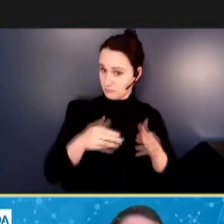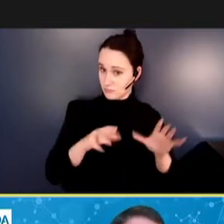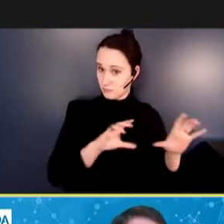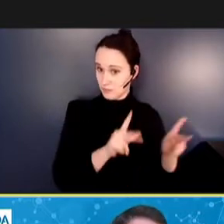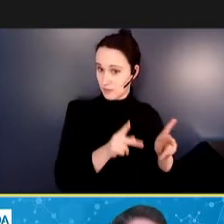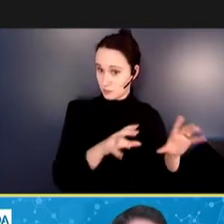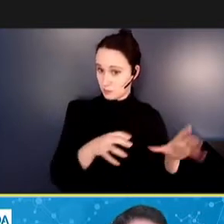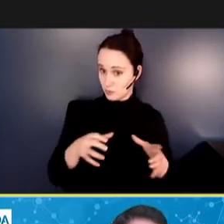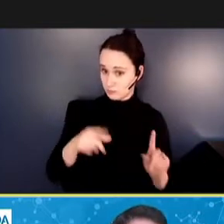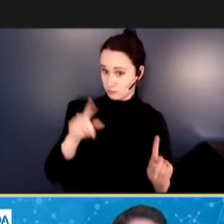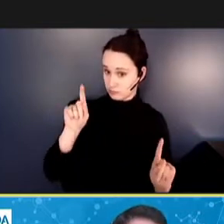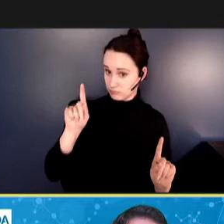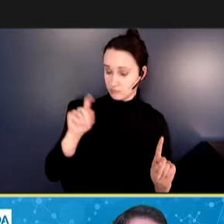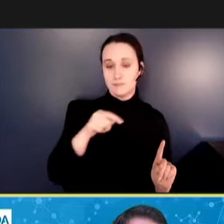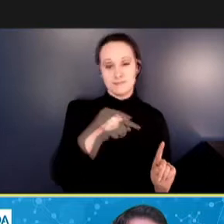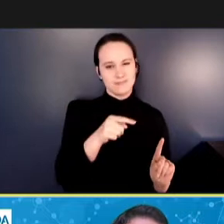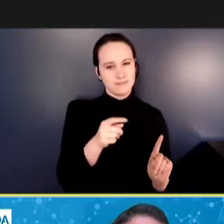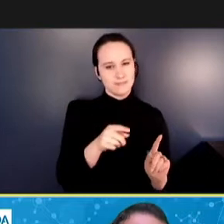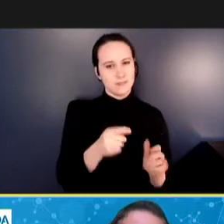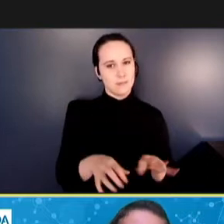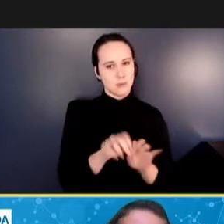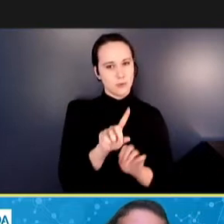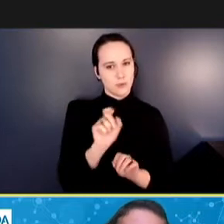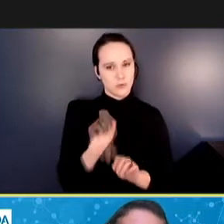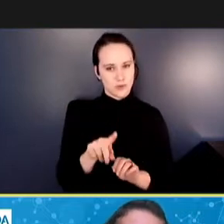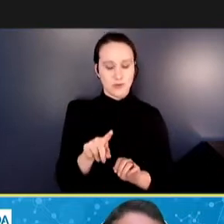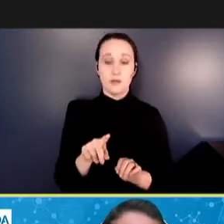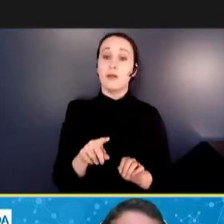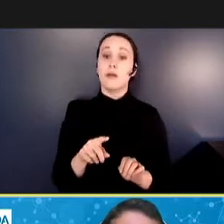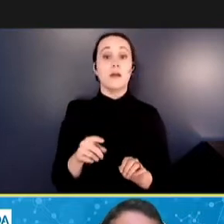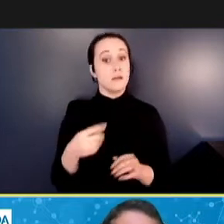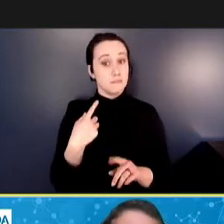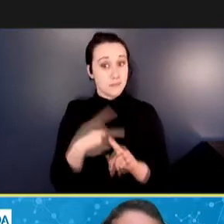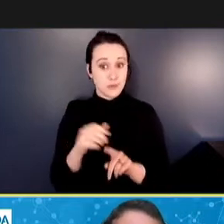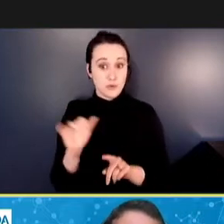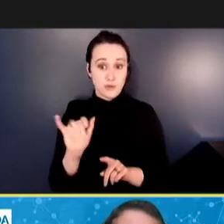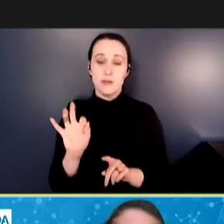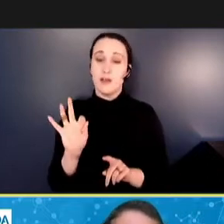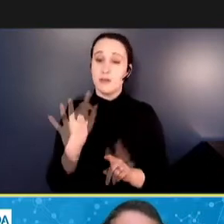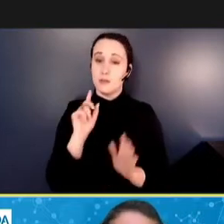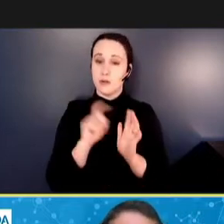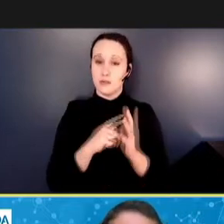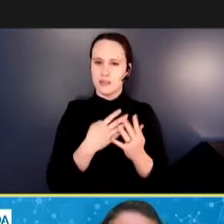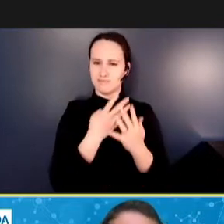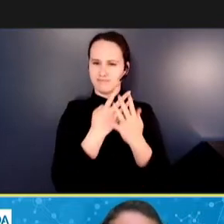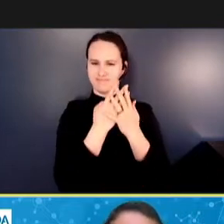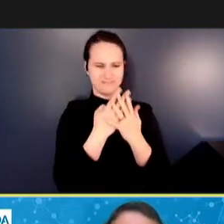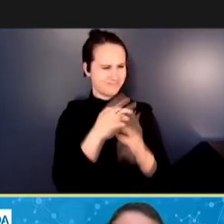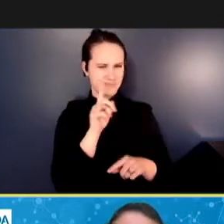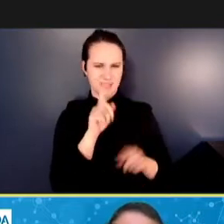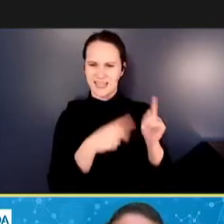regards to opacity, you may sometimes run into the black box paradox of AI algorithms. and trying